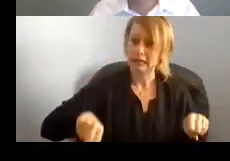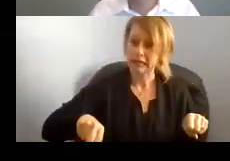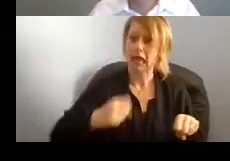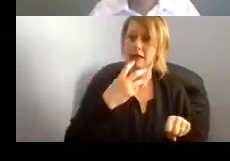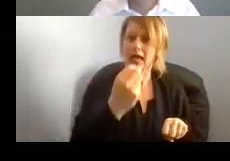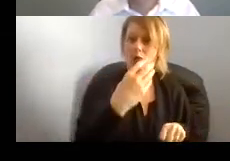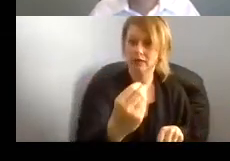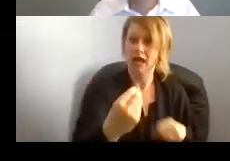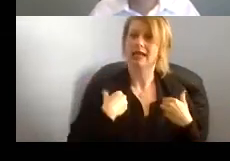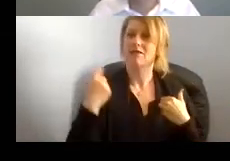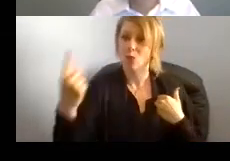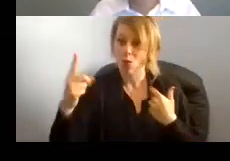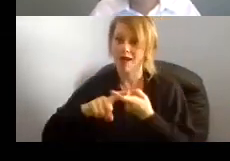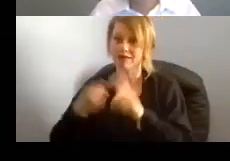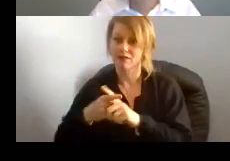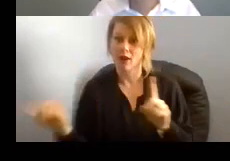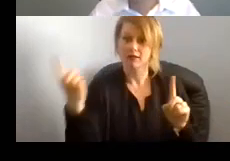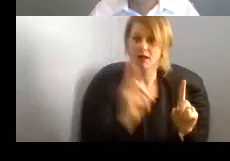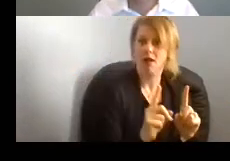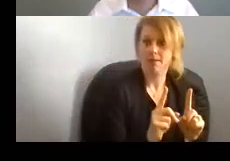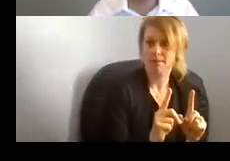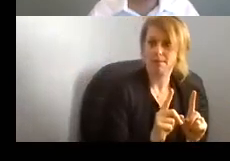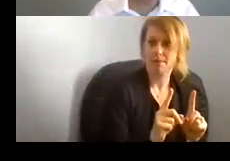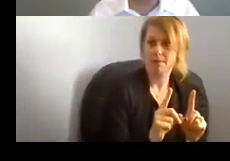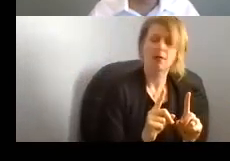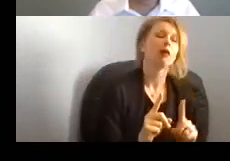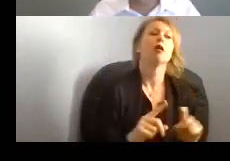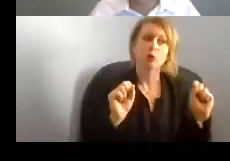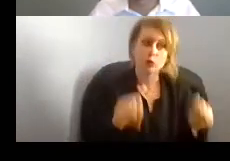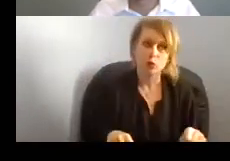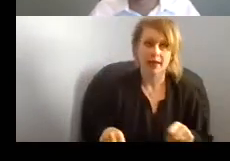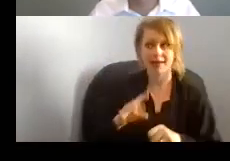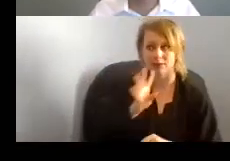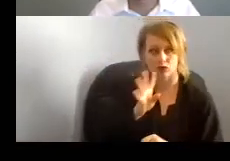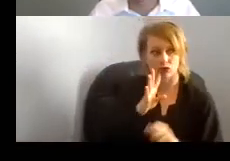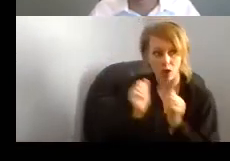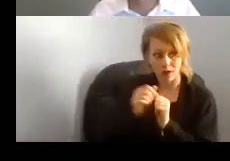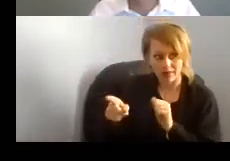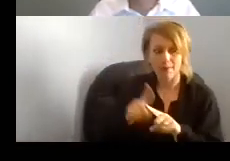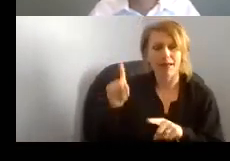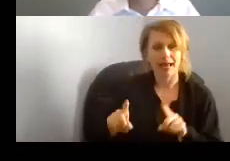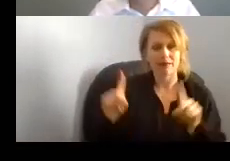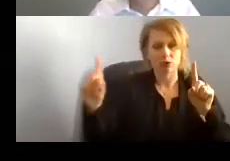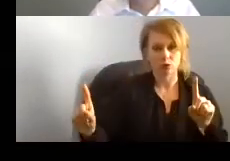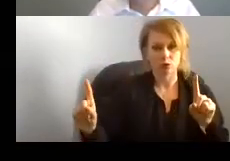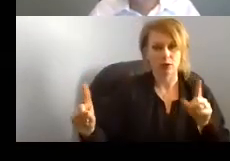And if you can at least – you can talk to them, but you’ll have to stay, you know, 6 feet apart and wear a mask. Would you like to do that?